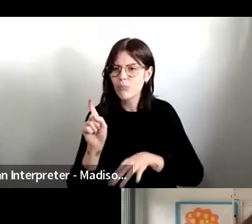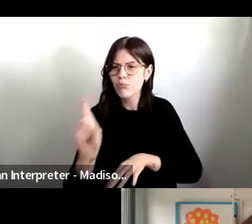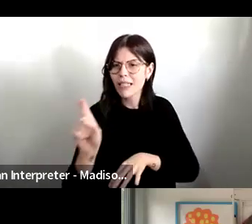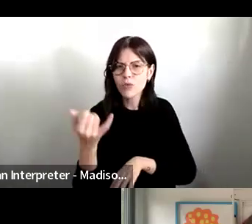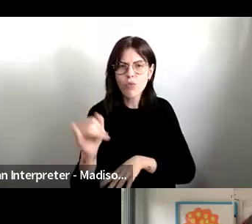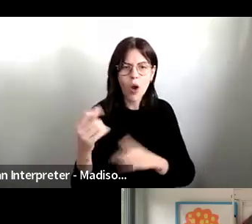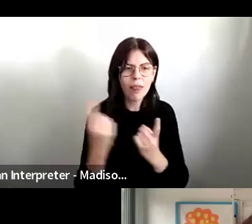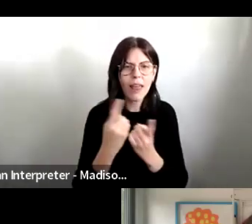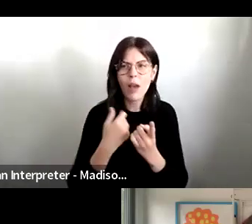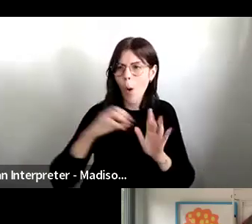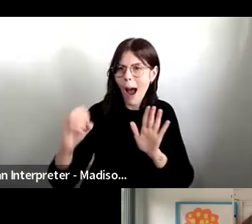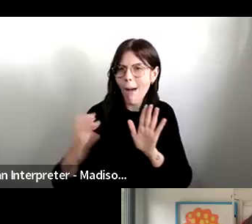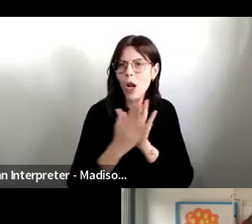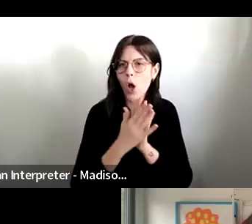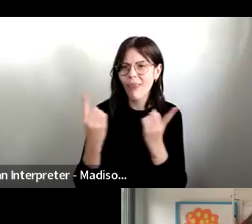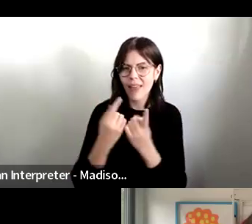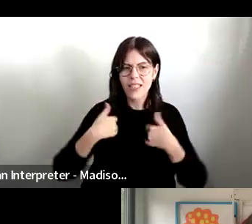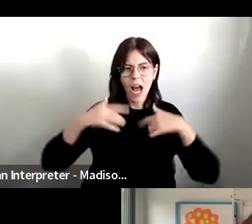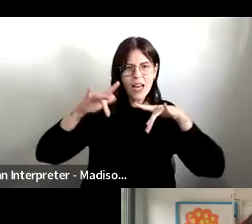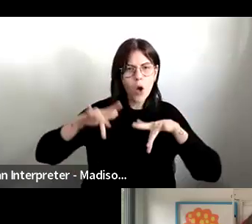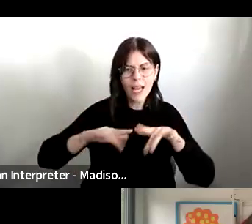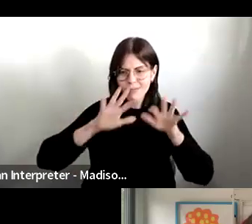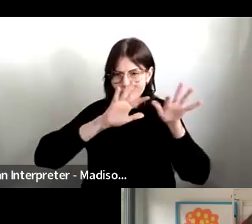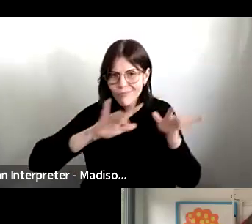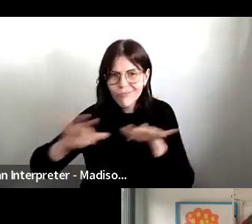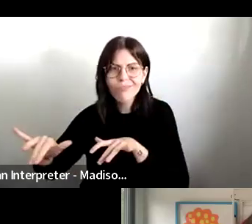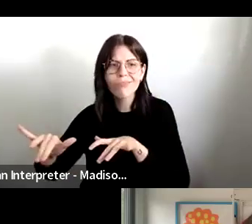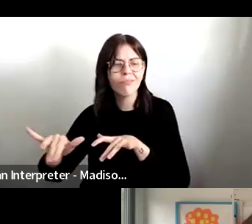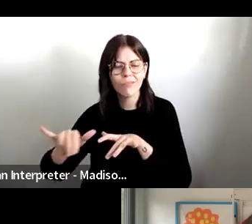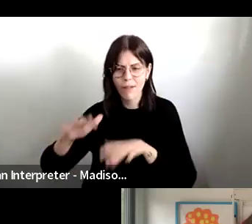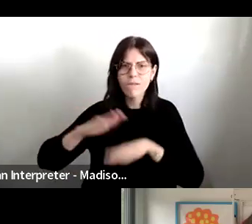notes that haven't fully formed sentences because they are shorthand for myself. So I tend to do